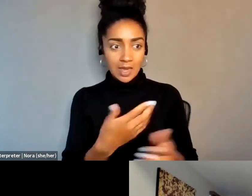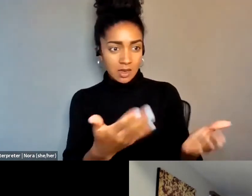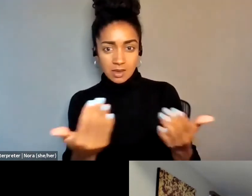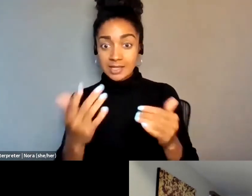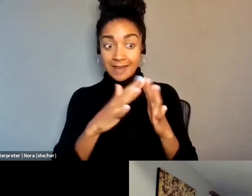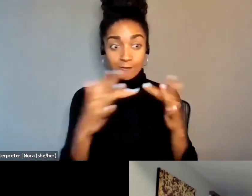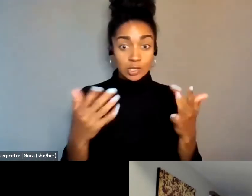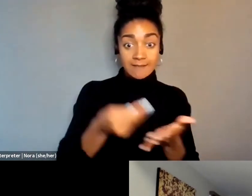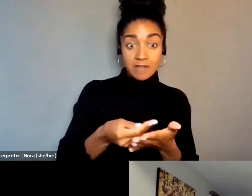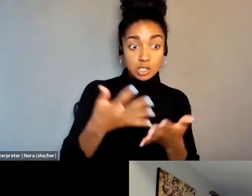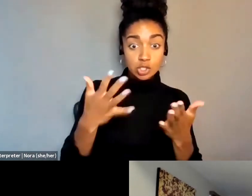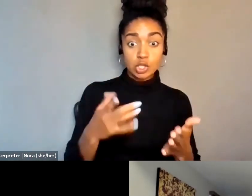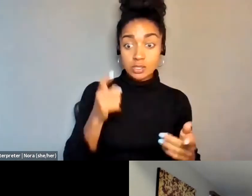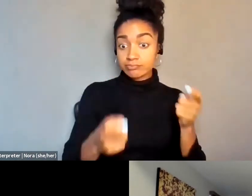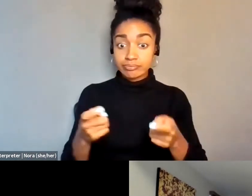with varying networks of influence.